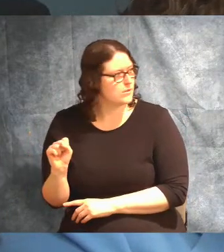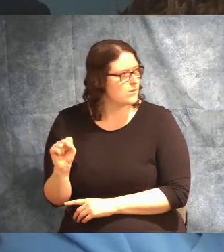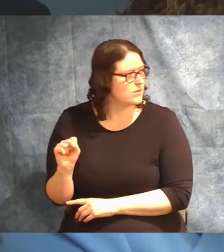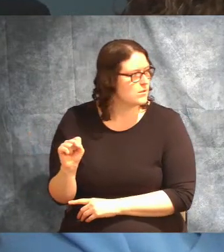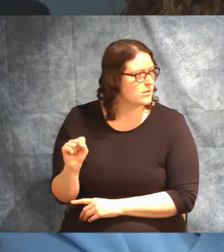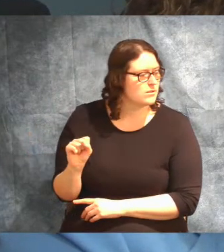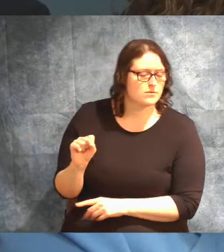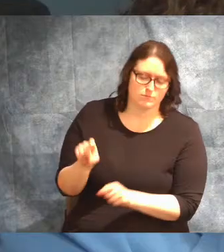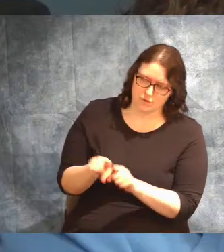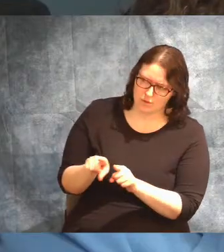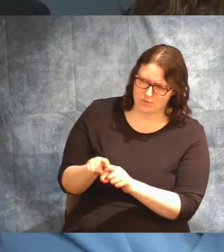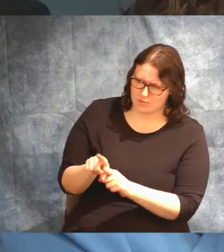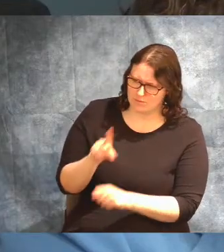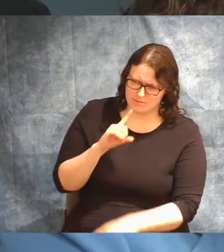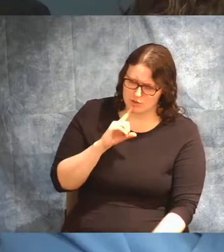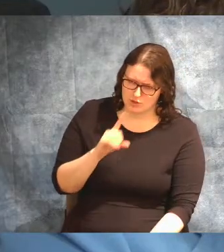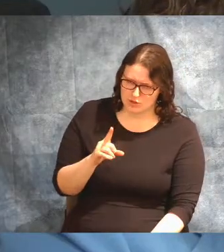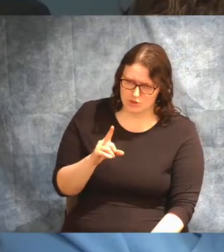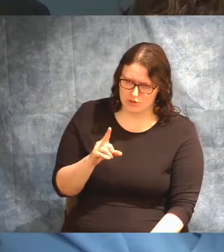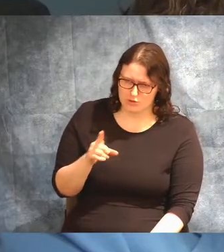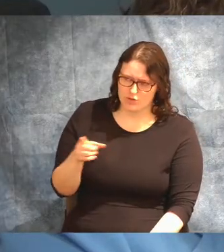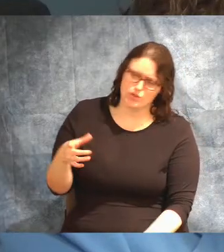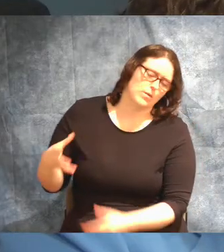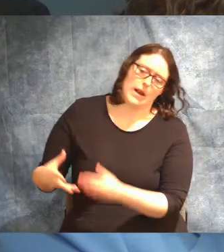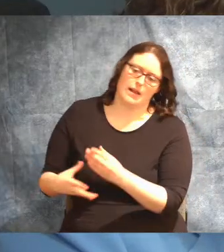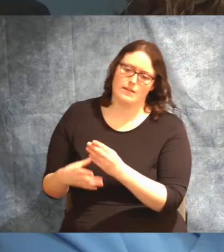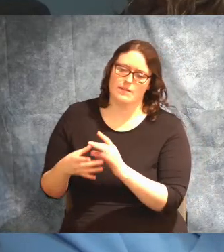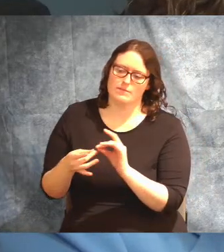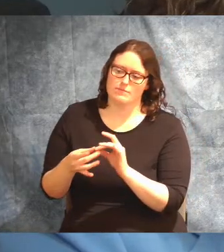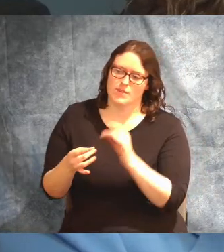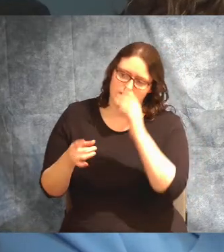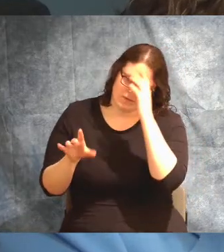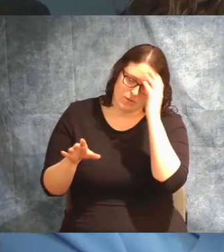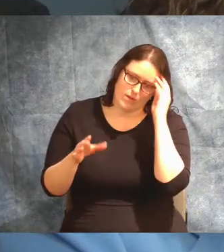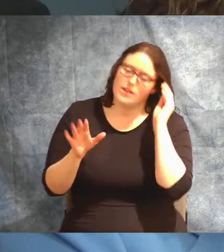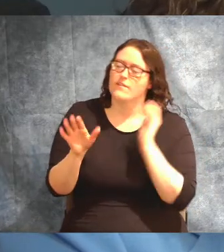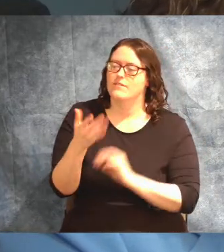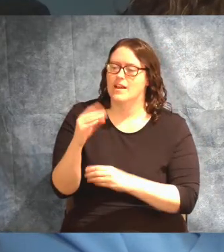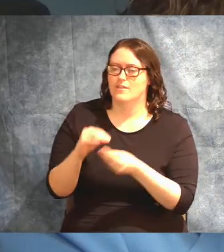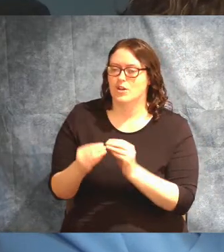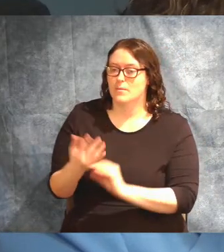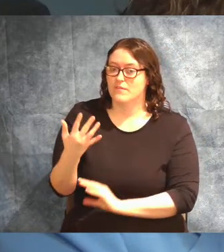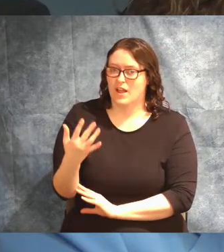also I'm sure we'll have something for the flag raising on item number five as well. So